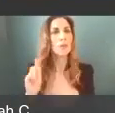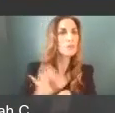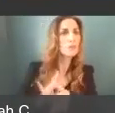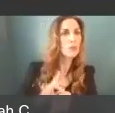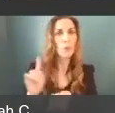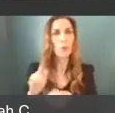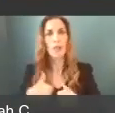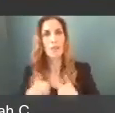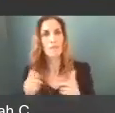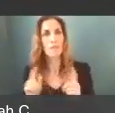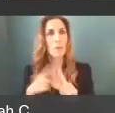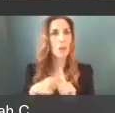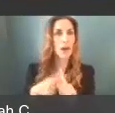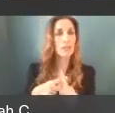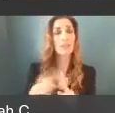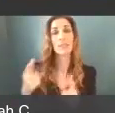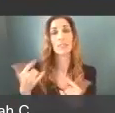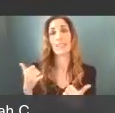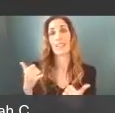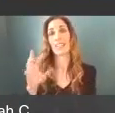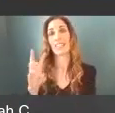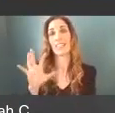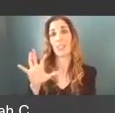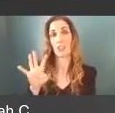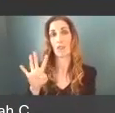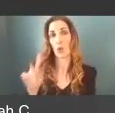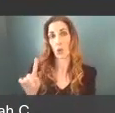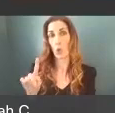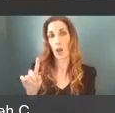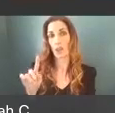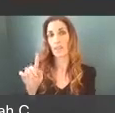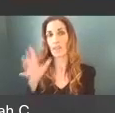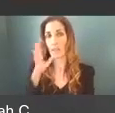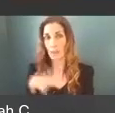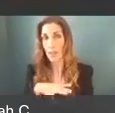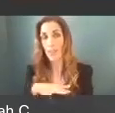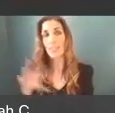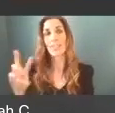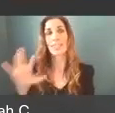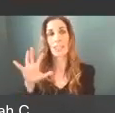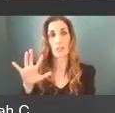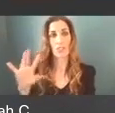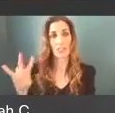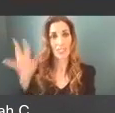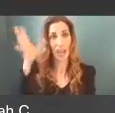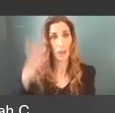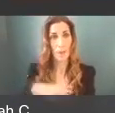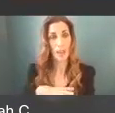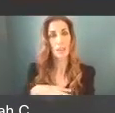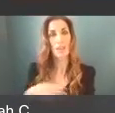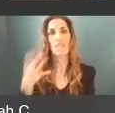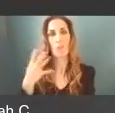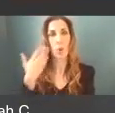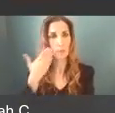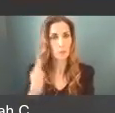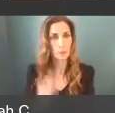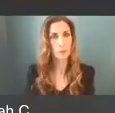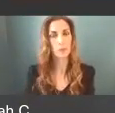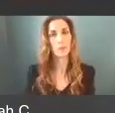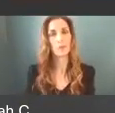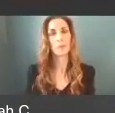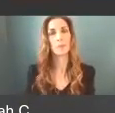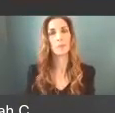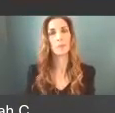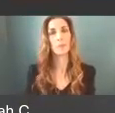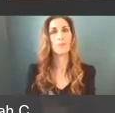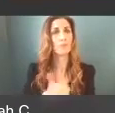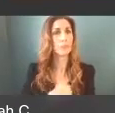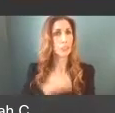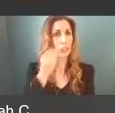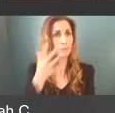Today we have 641 females, 659 males, and four unknown. I'm sorry to confirm that six additional